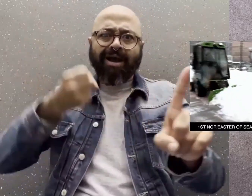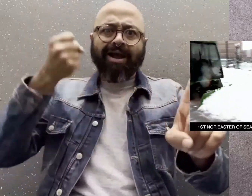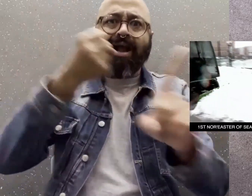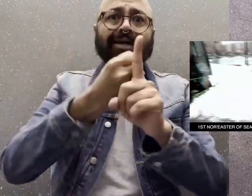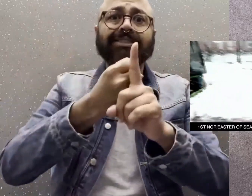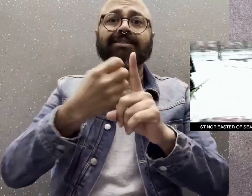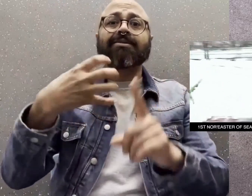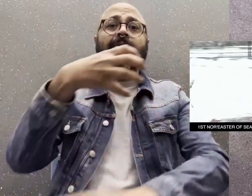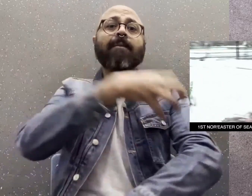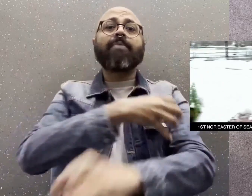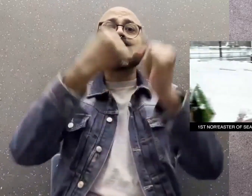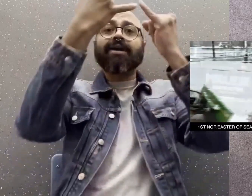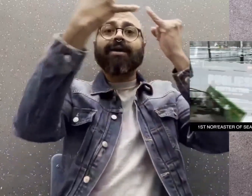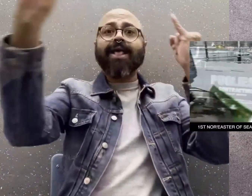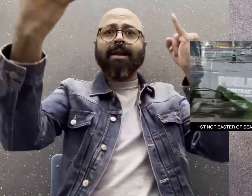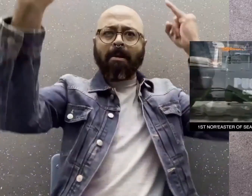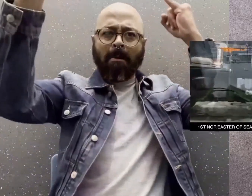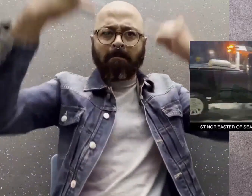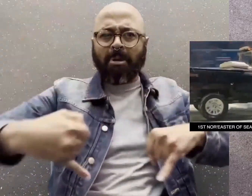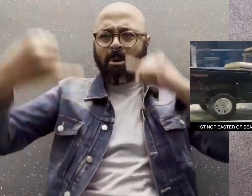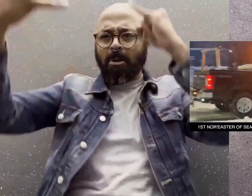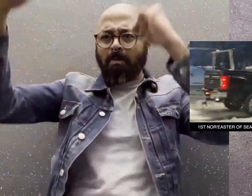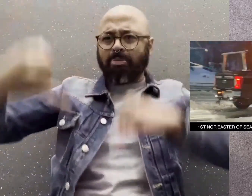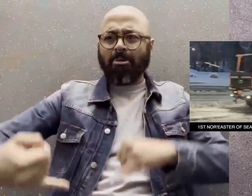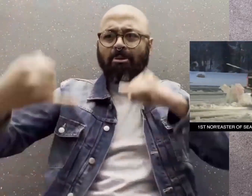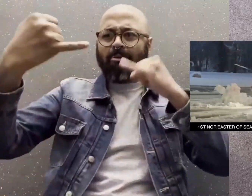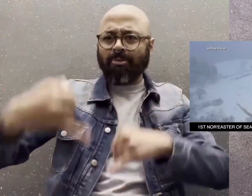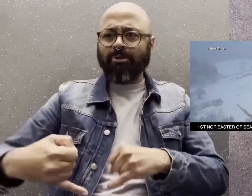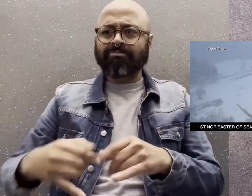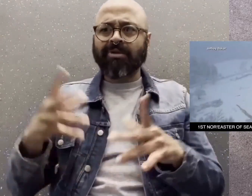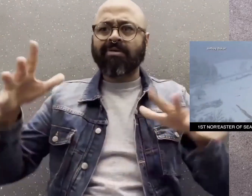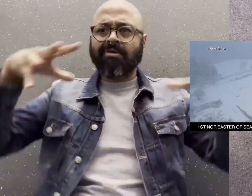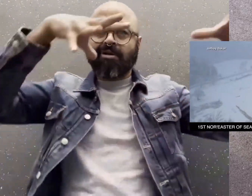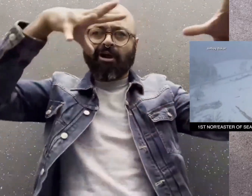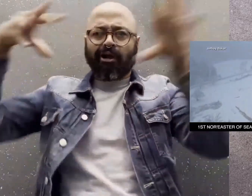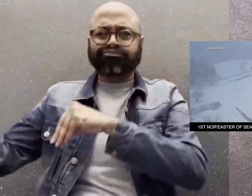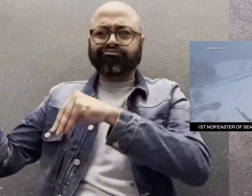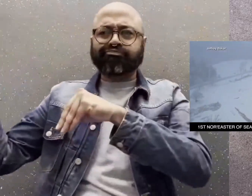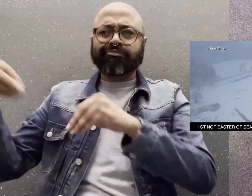The snowfall also caused downed power lines and outages.